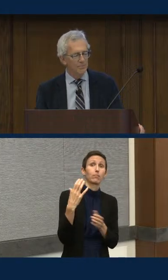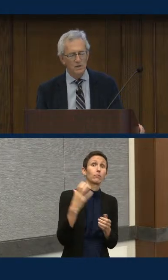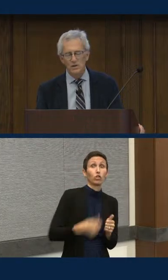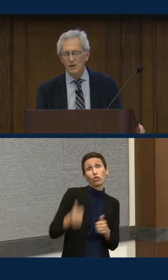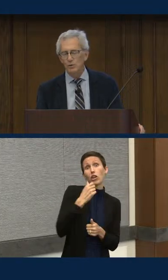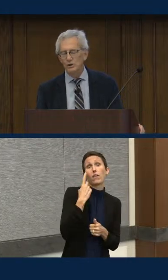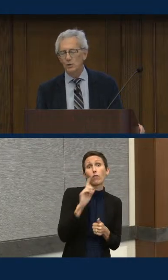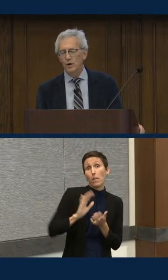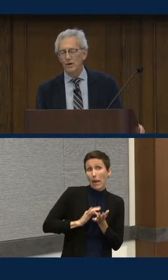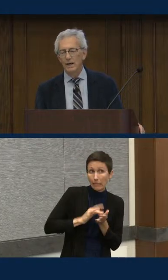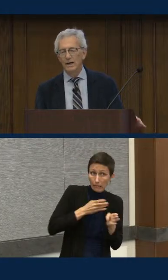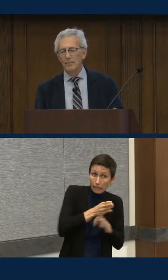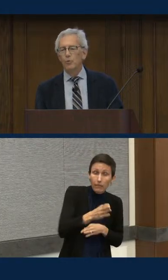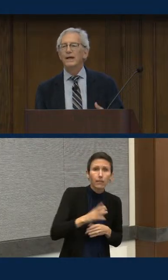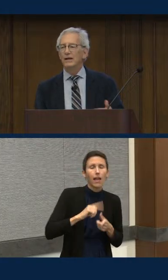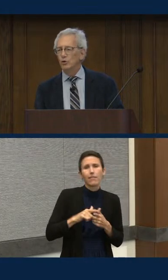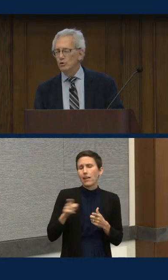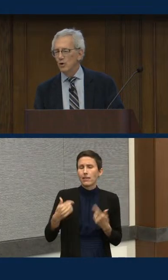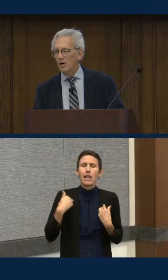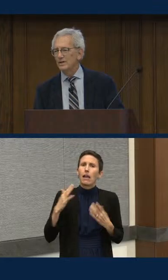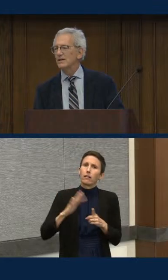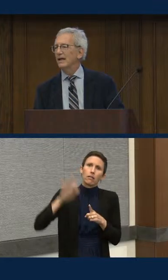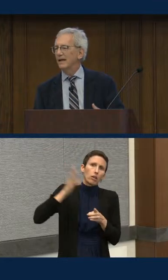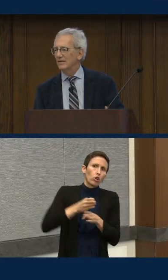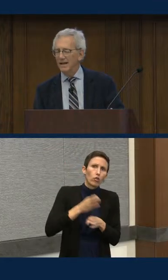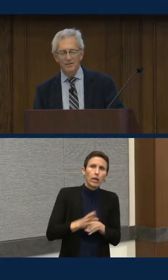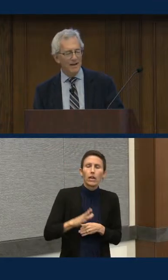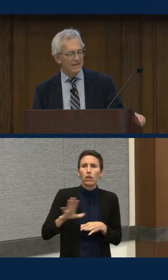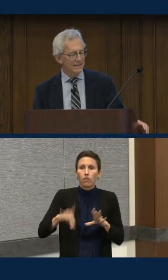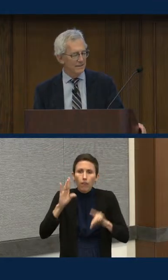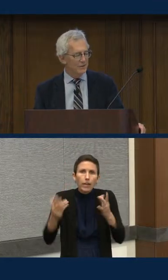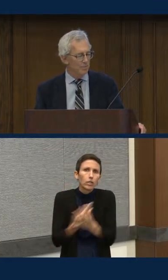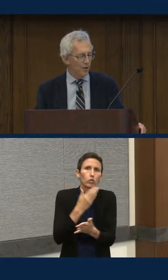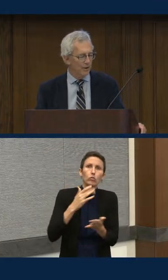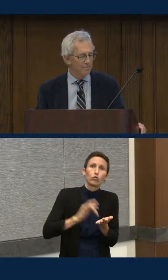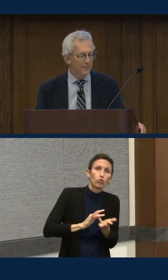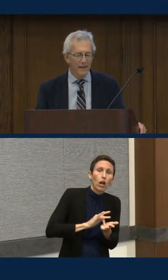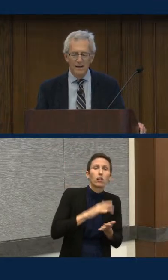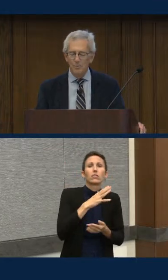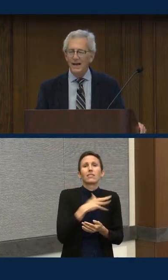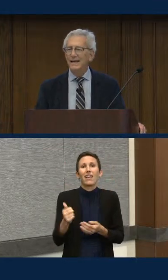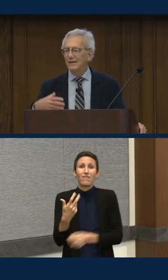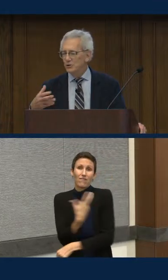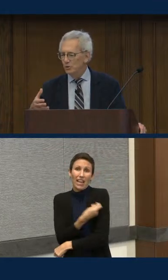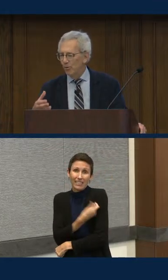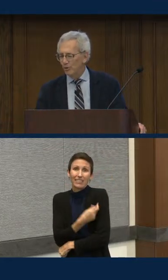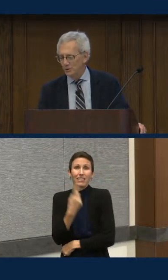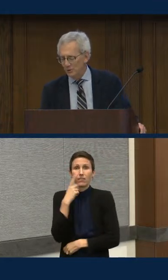gas